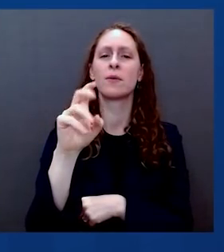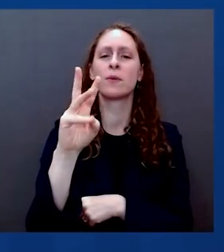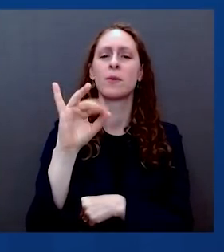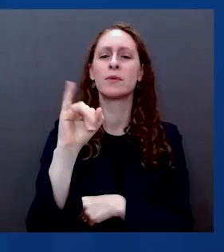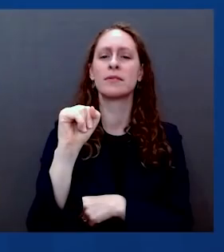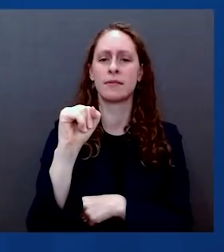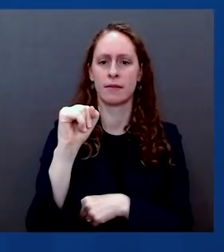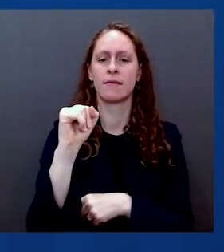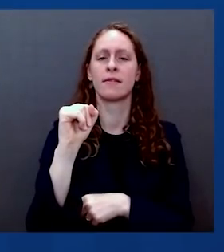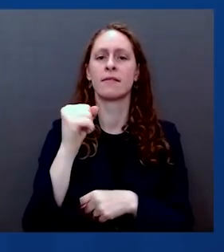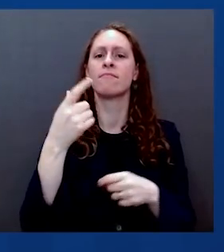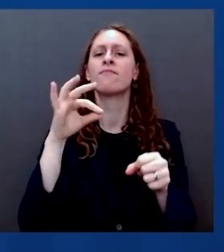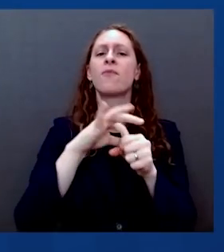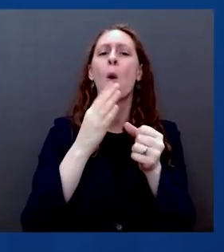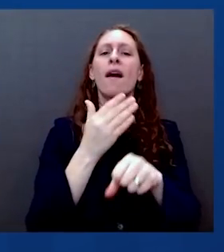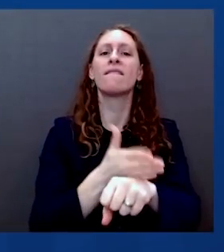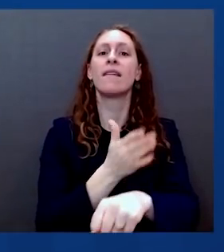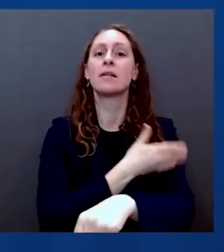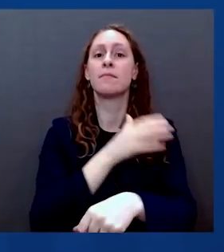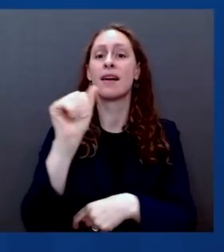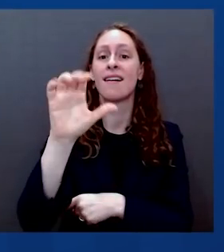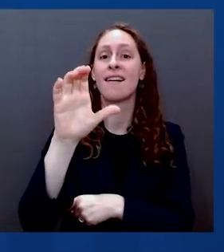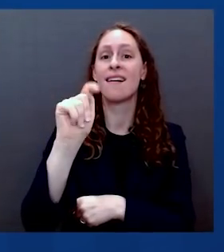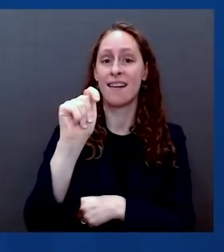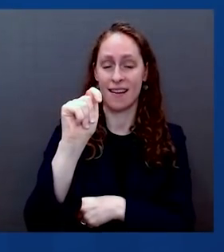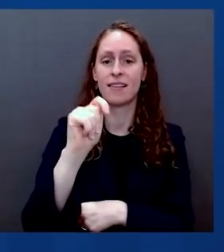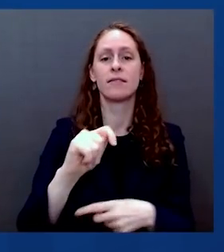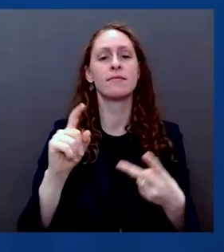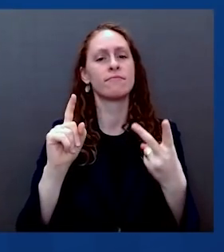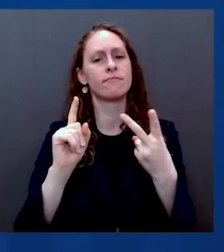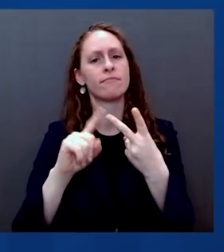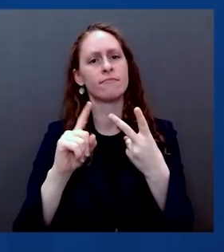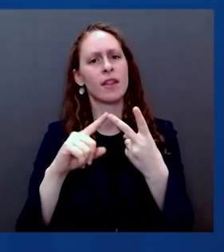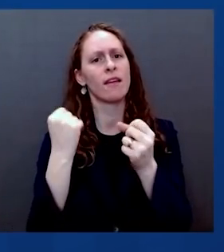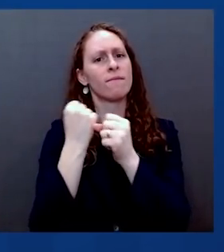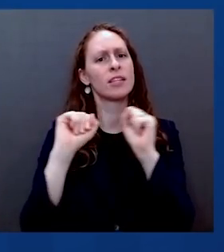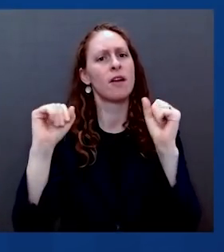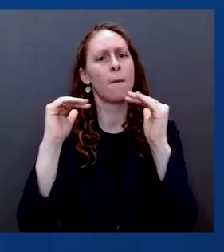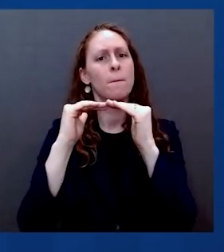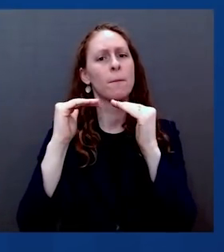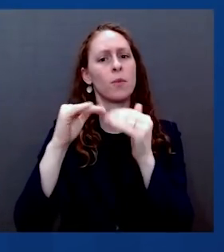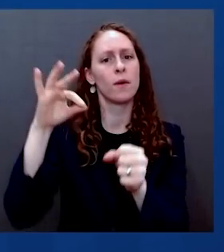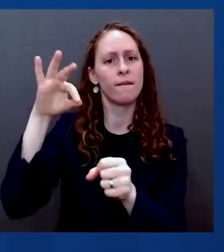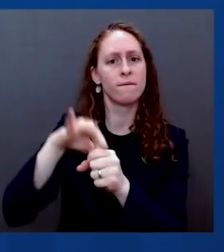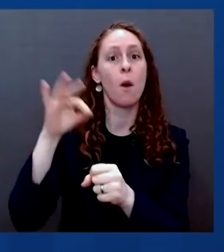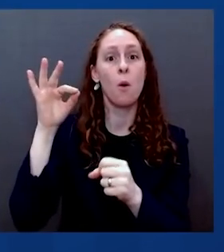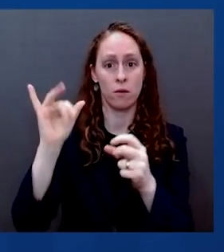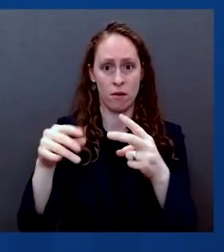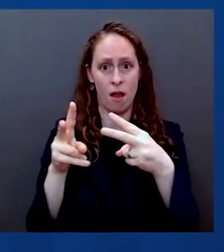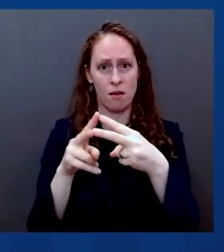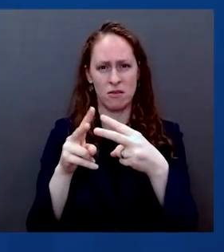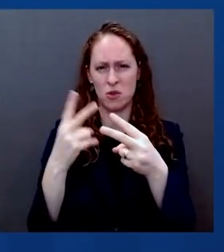And these two bills represent the first real opportunity to secure the freedom to vote